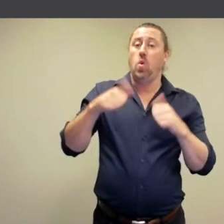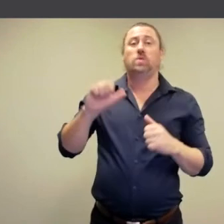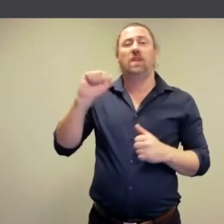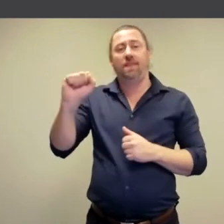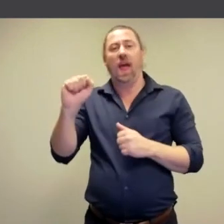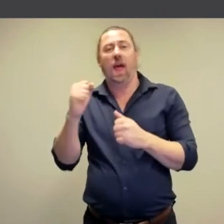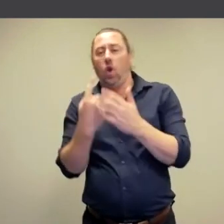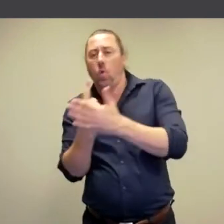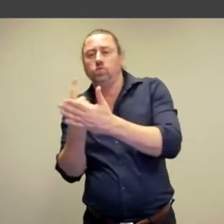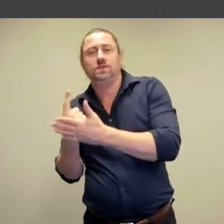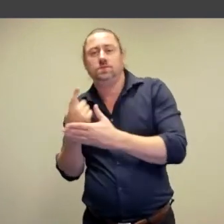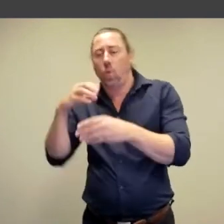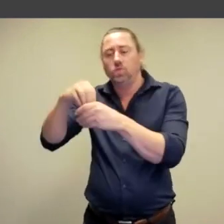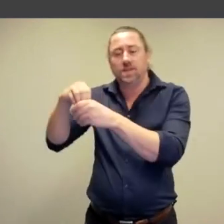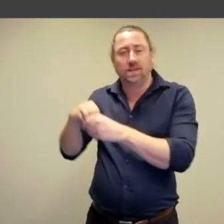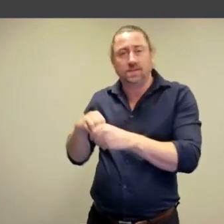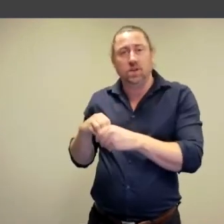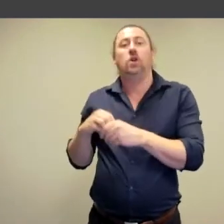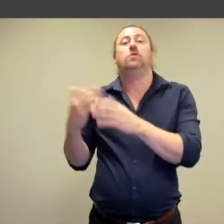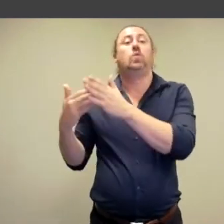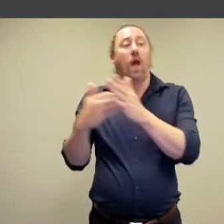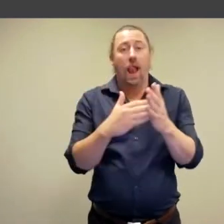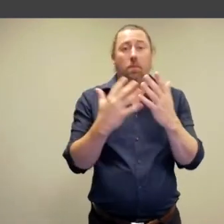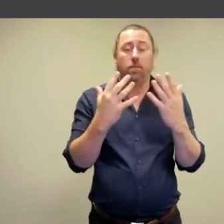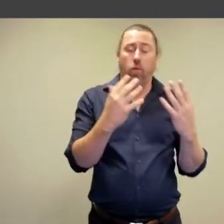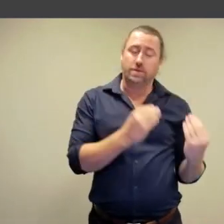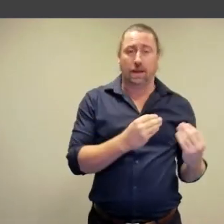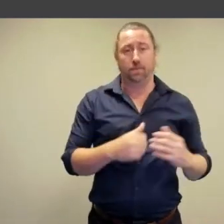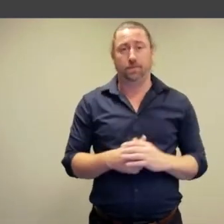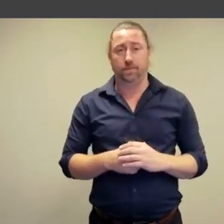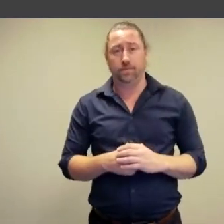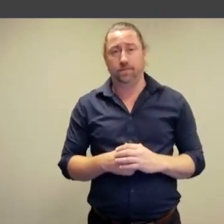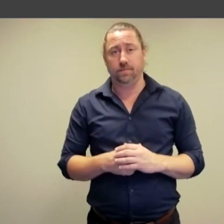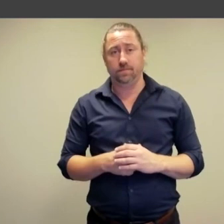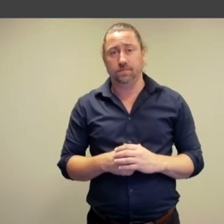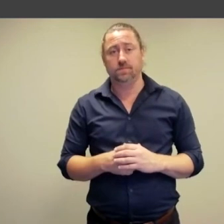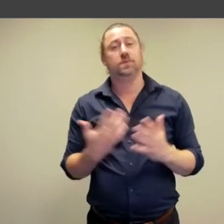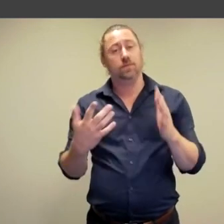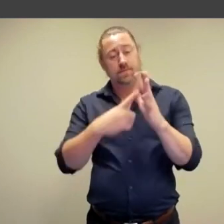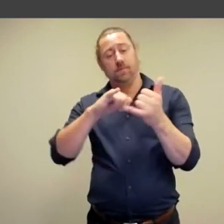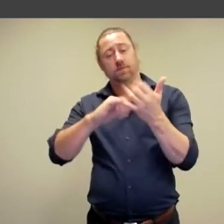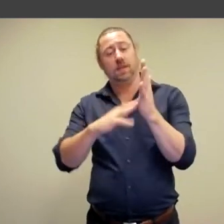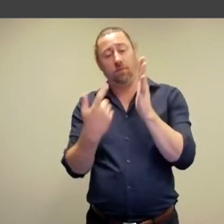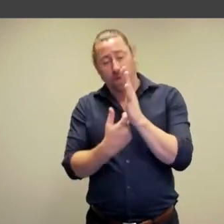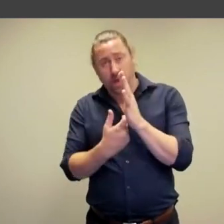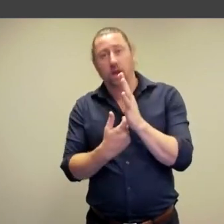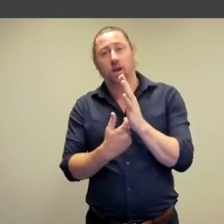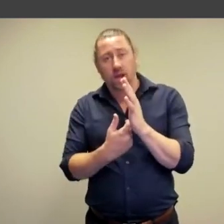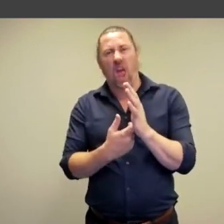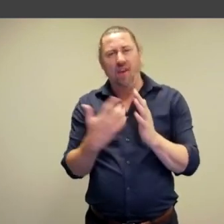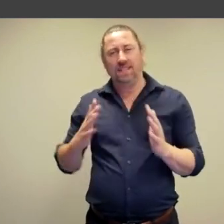to reliably help them to fall asleep.